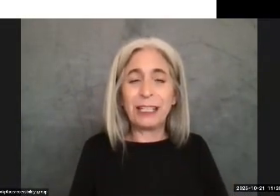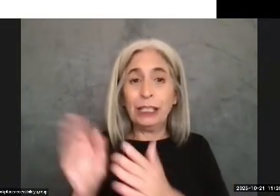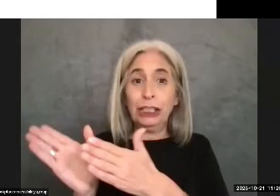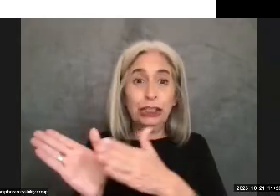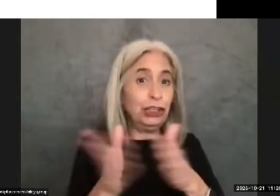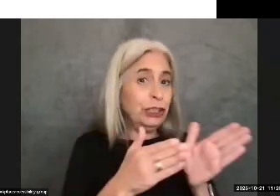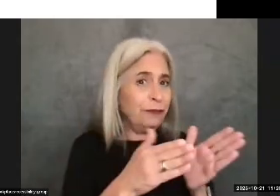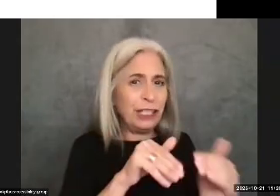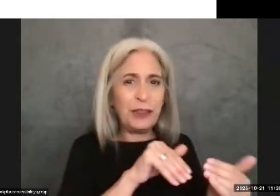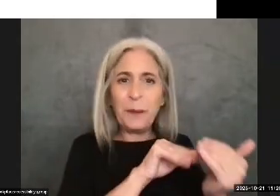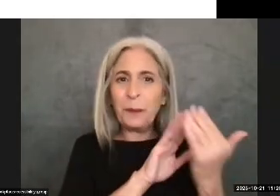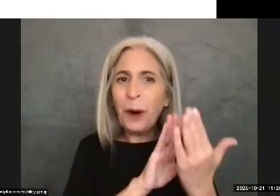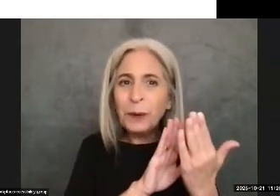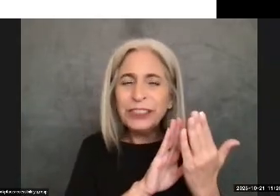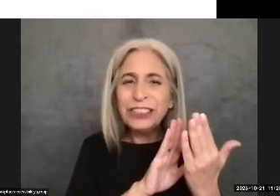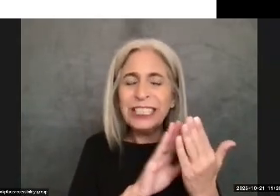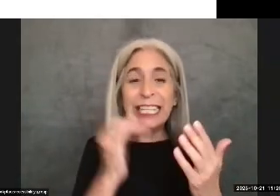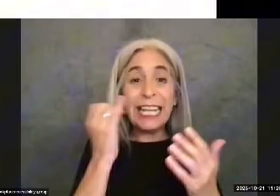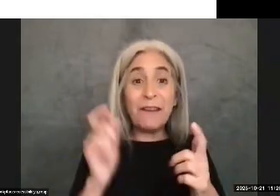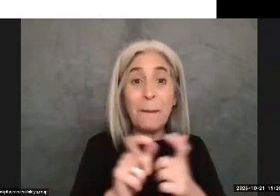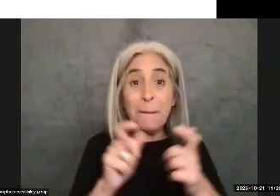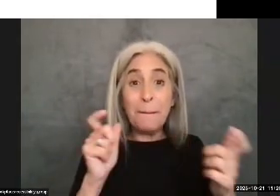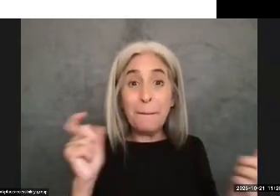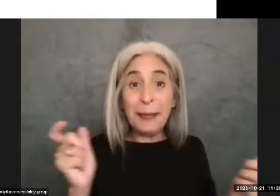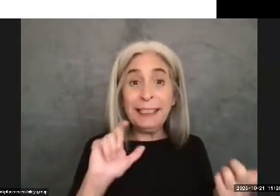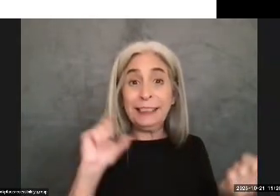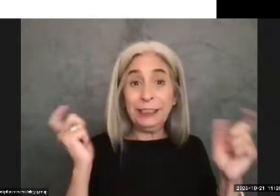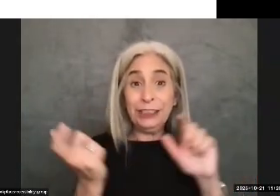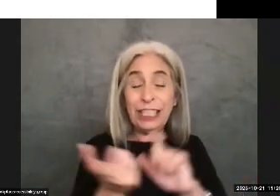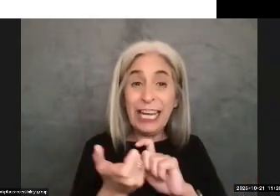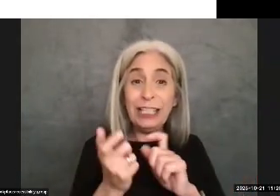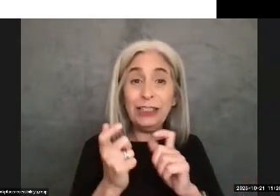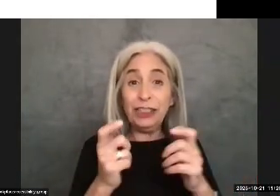Kathleen DeForest: So, shifting the approach, when we make any major change in our life.